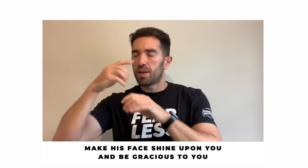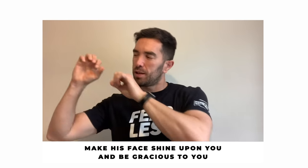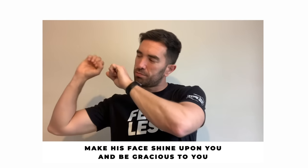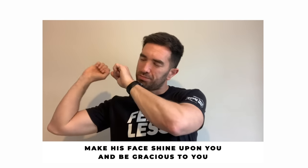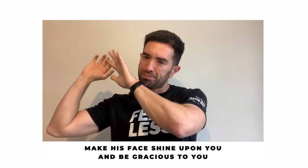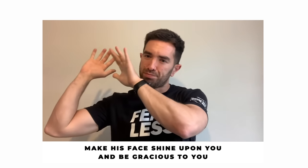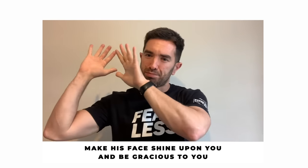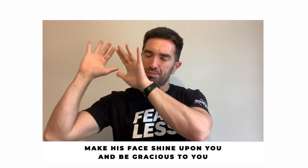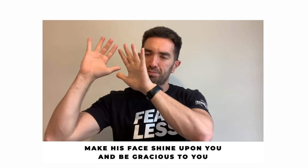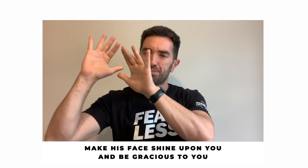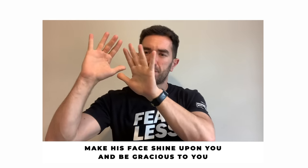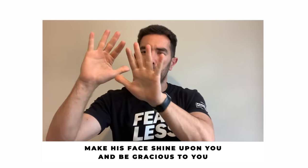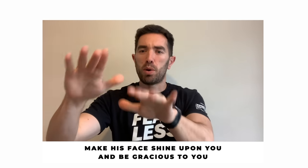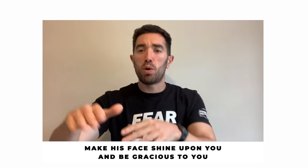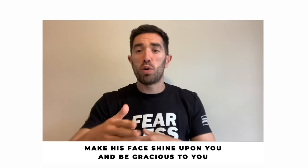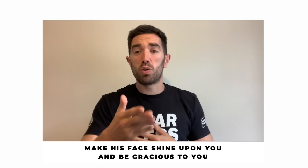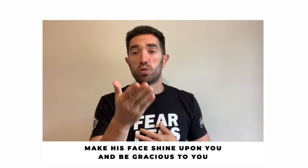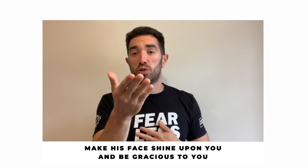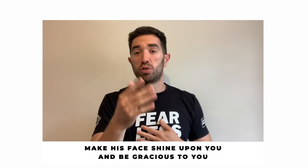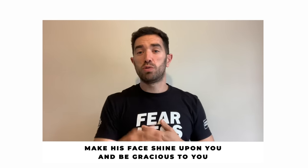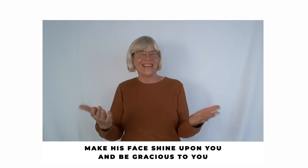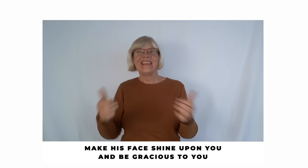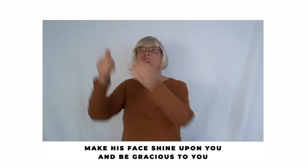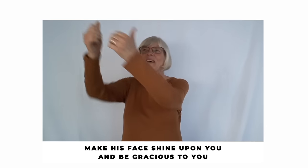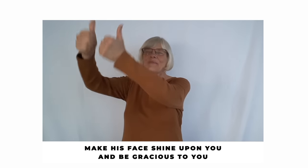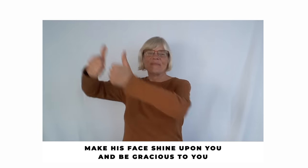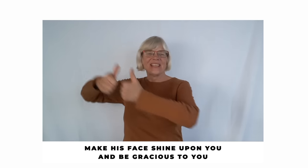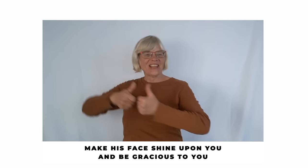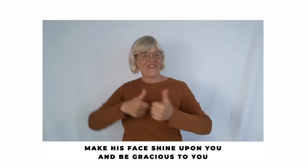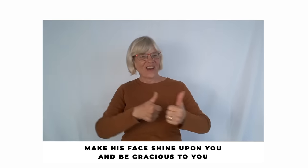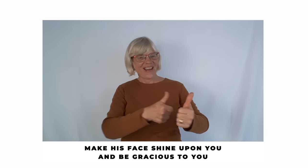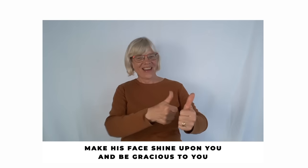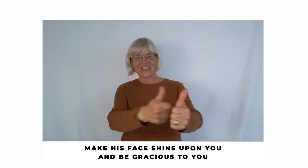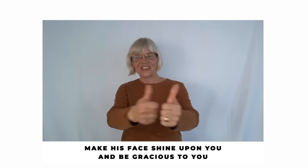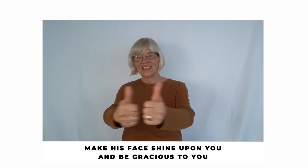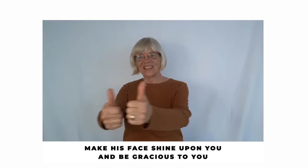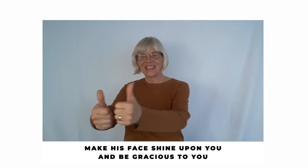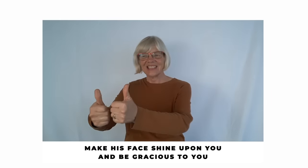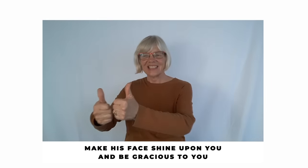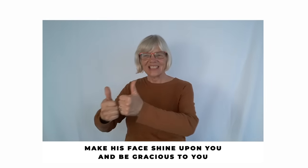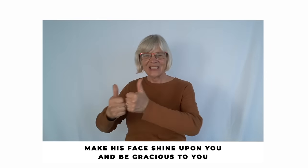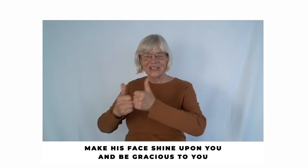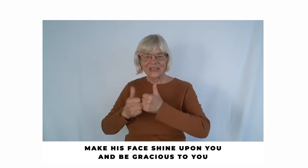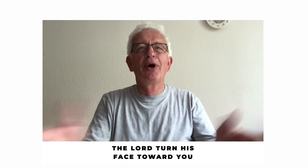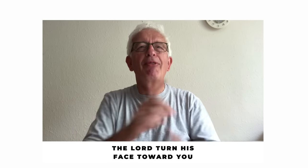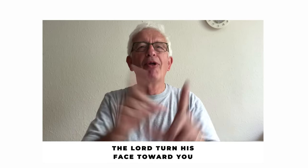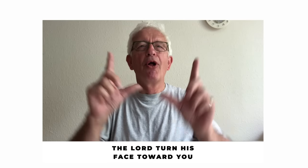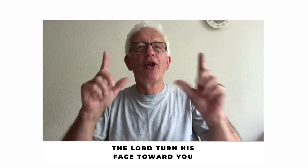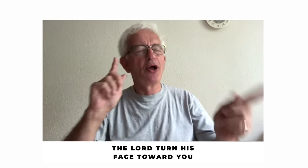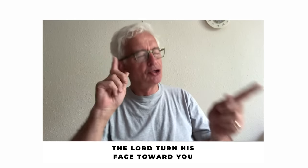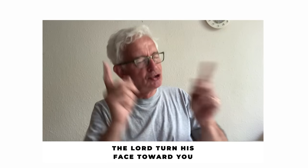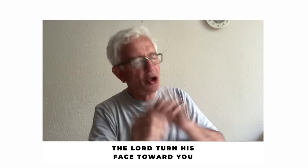Make his face shine upon you And be gracious to you